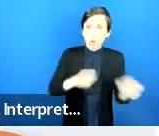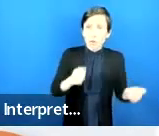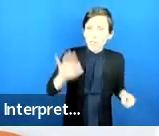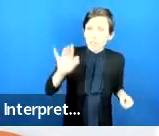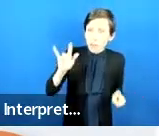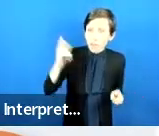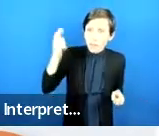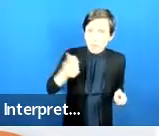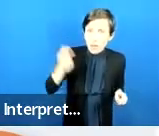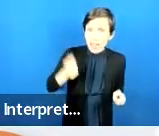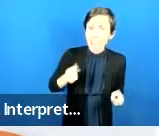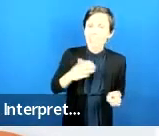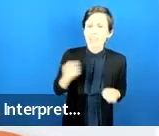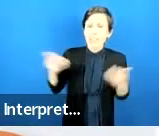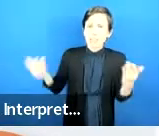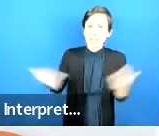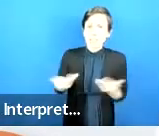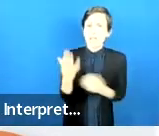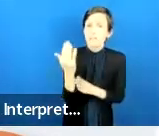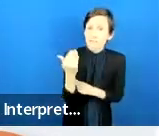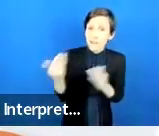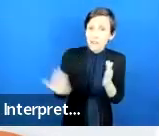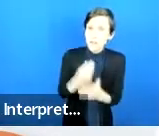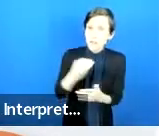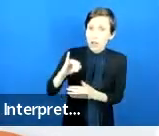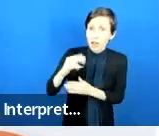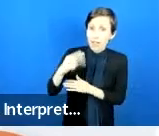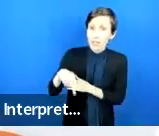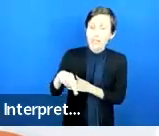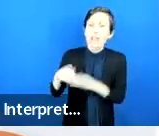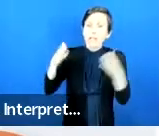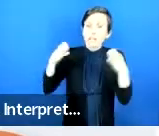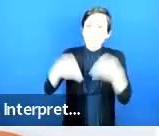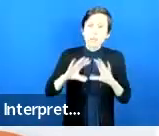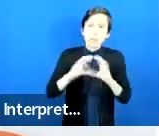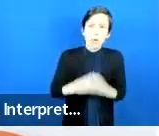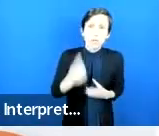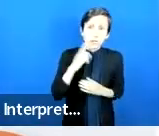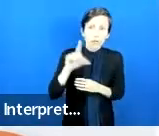and introduced 15 new IHP focused courses for 20 24 25.